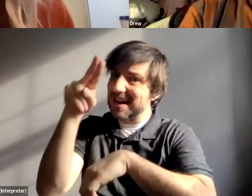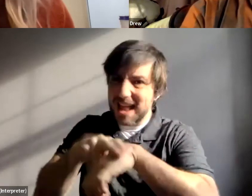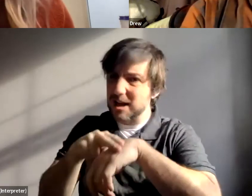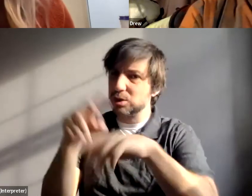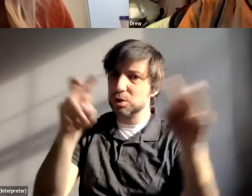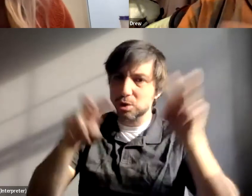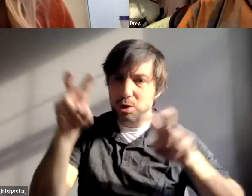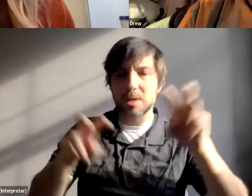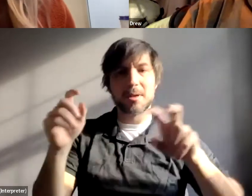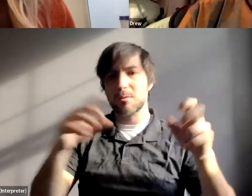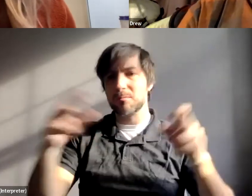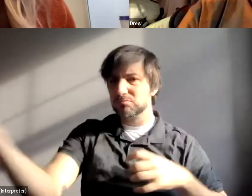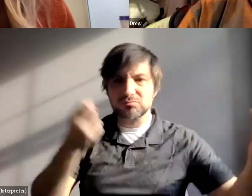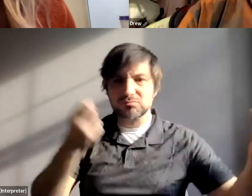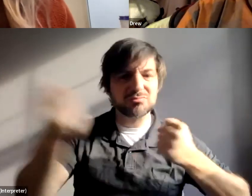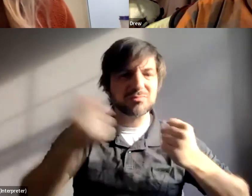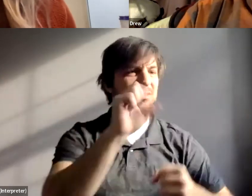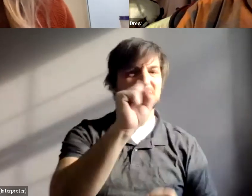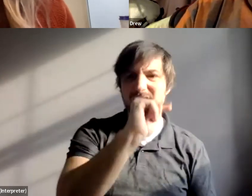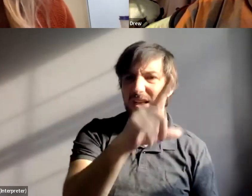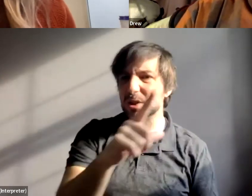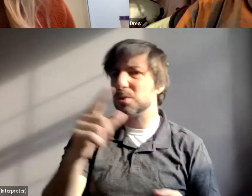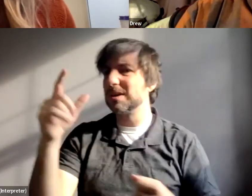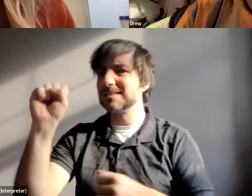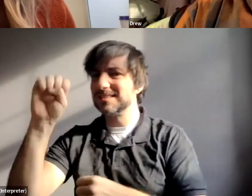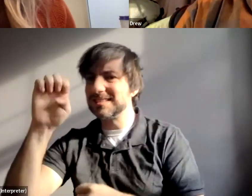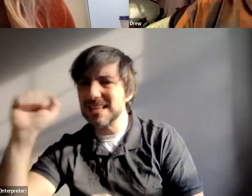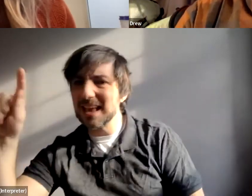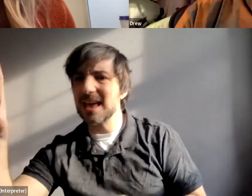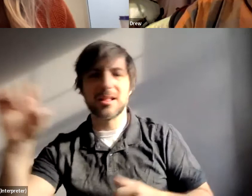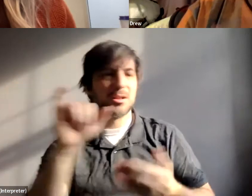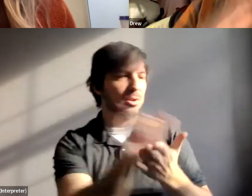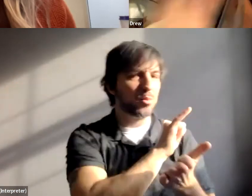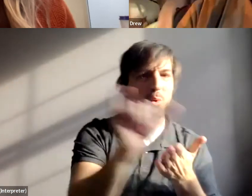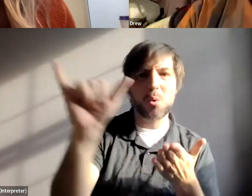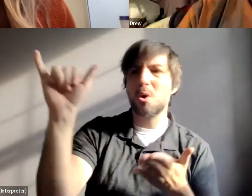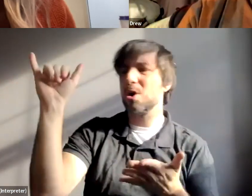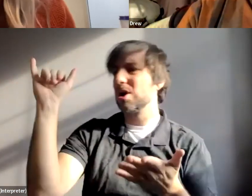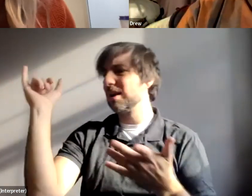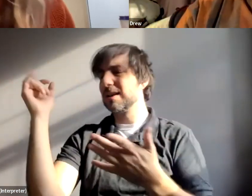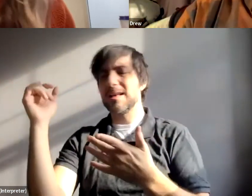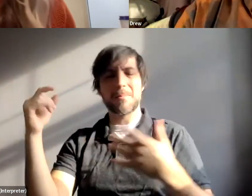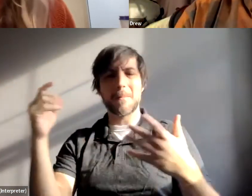, Seattle, New York, Maine, Boston , everywhere. It's